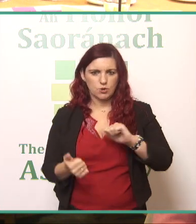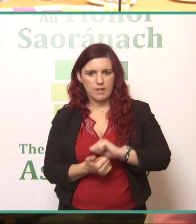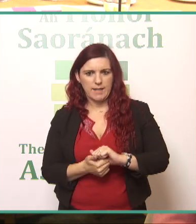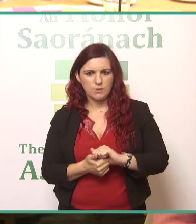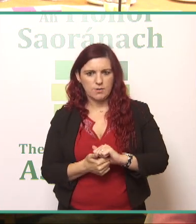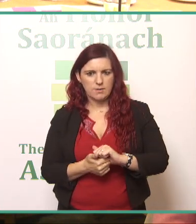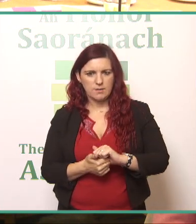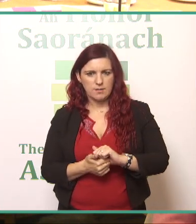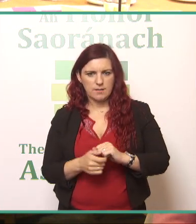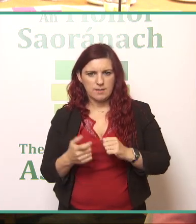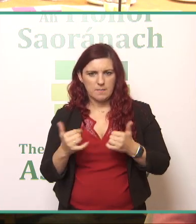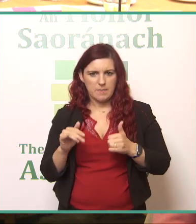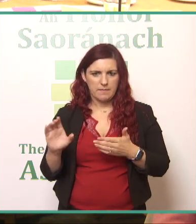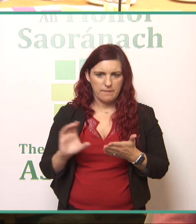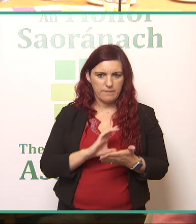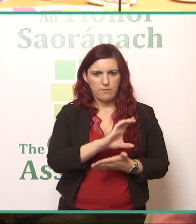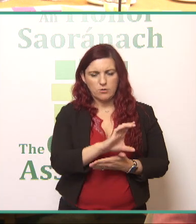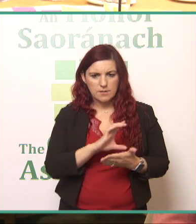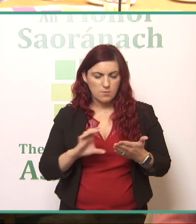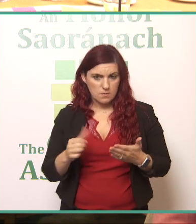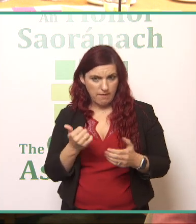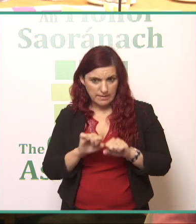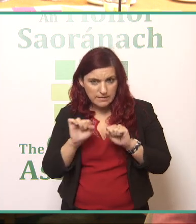may be funded and then there's a crazy wait time to actually go and get it implemented